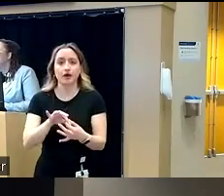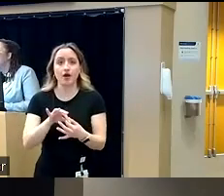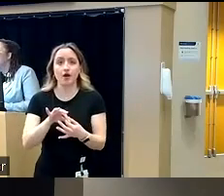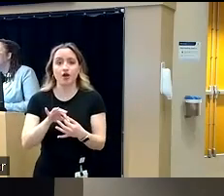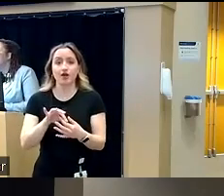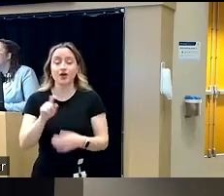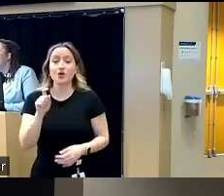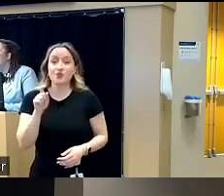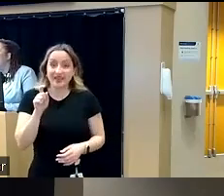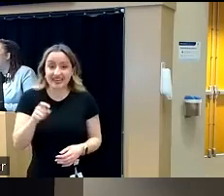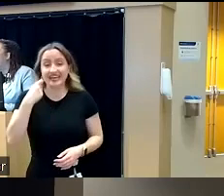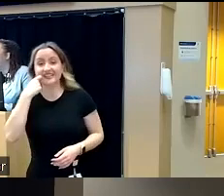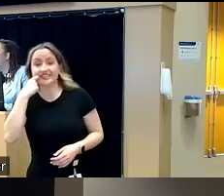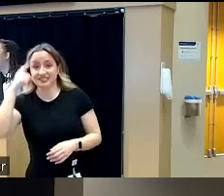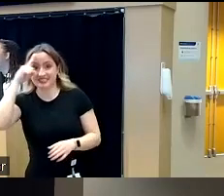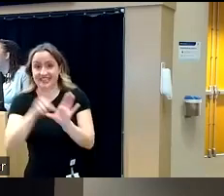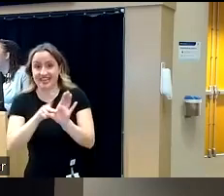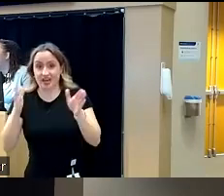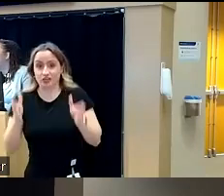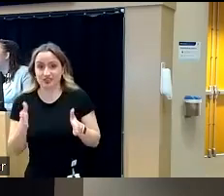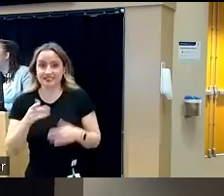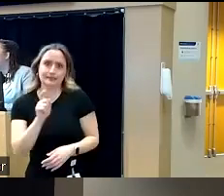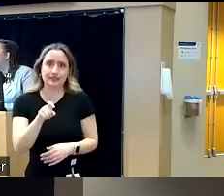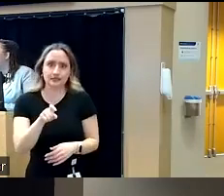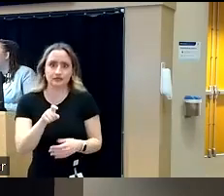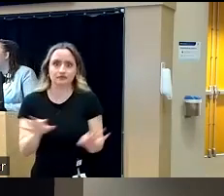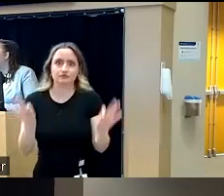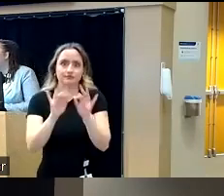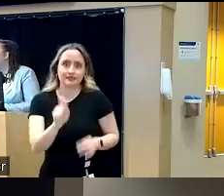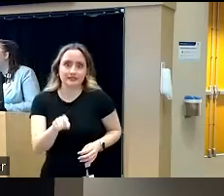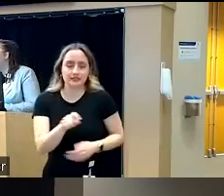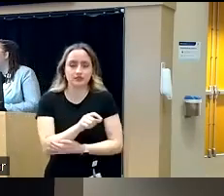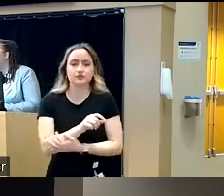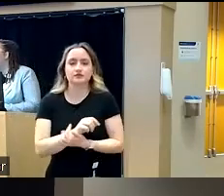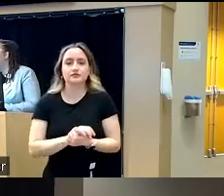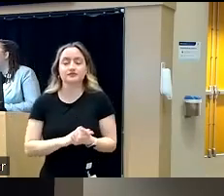addiction psychiatrists and what we're doing at strong recovery and within our department to grow